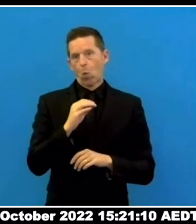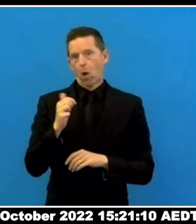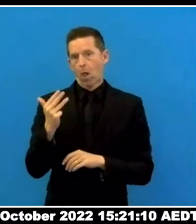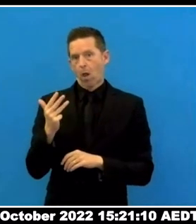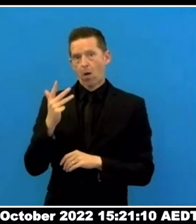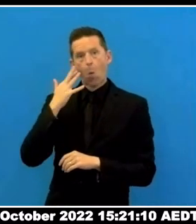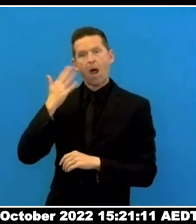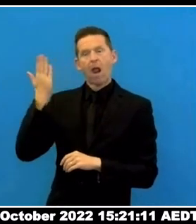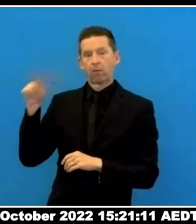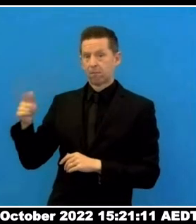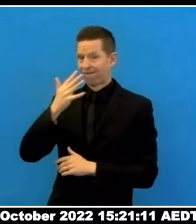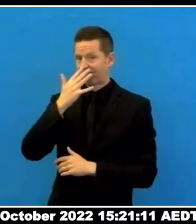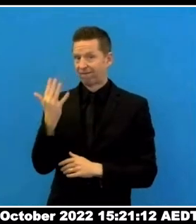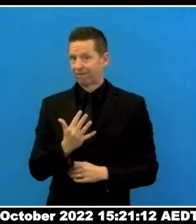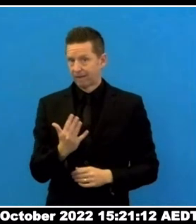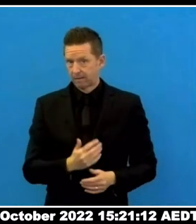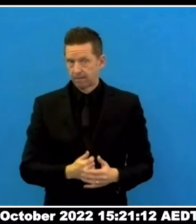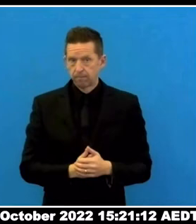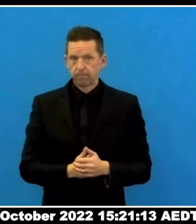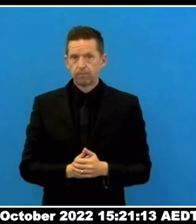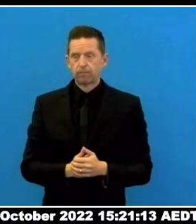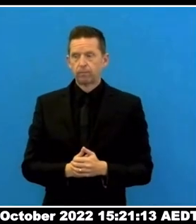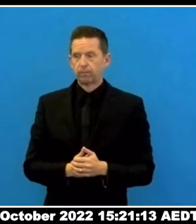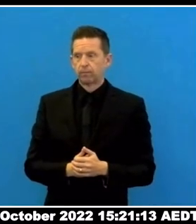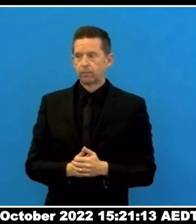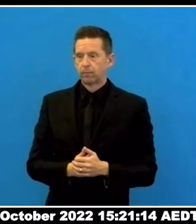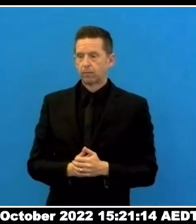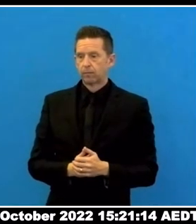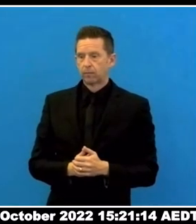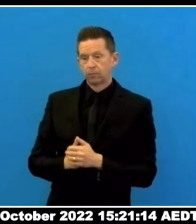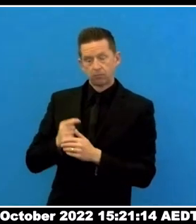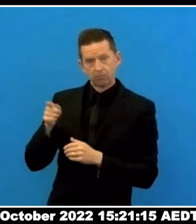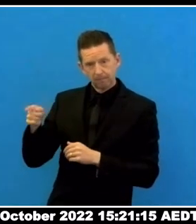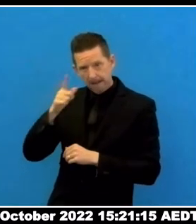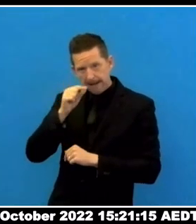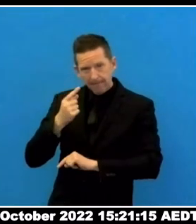And can you take the Commissioners on the story since then,